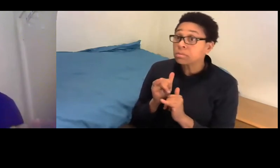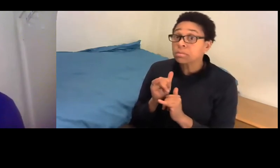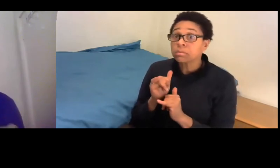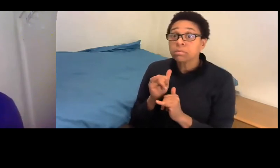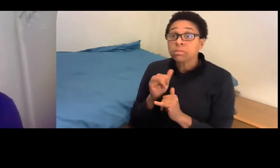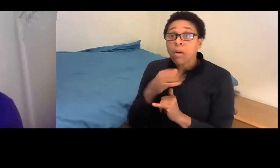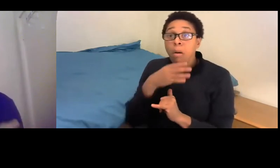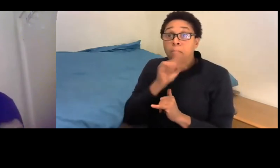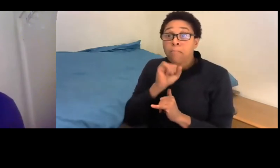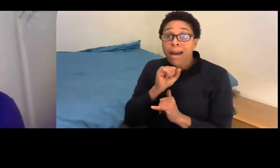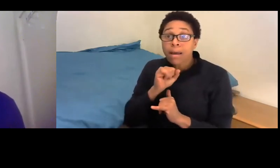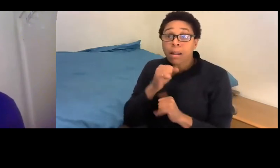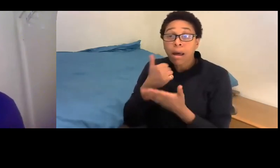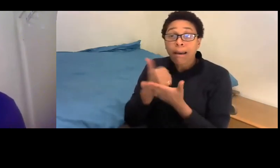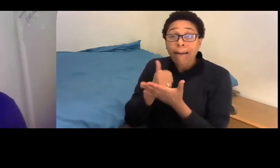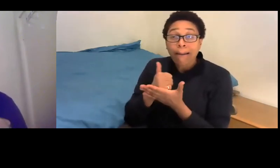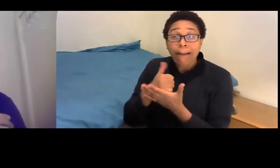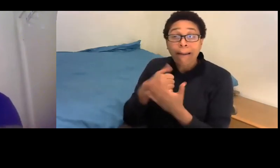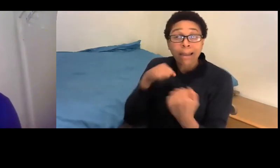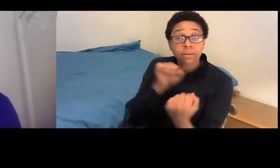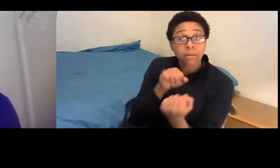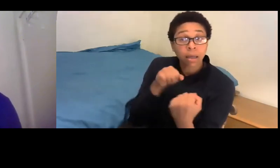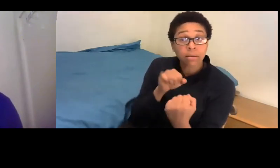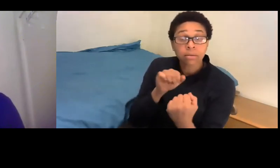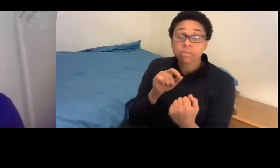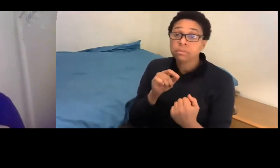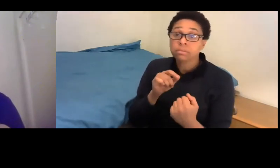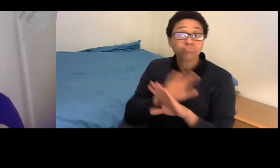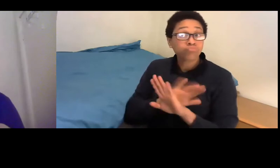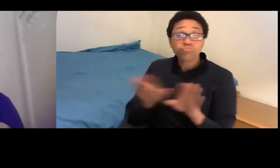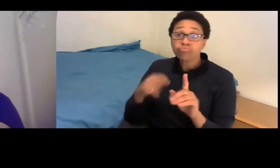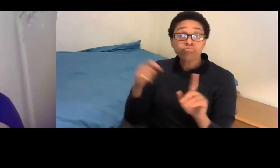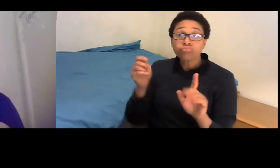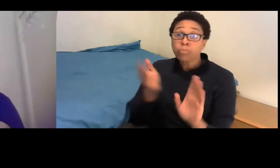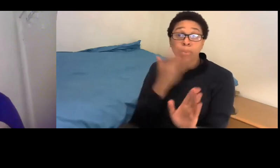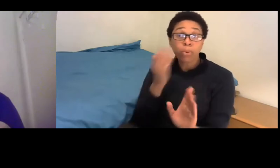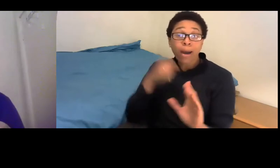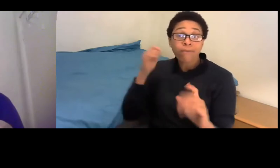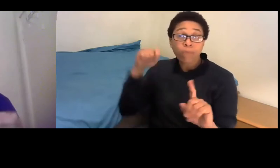was not punishable at all. So for example, if you know, I